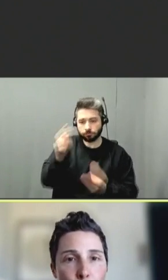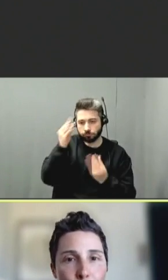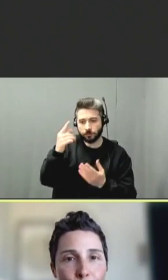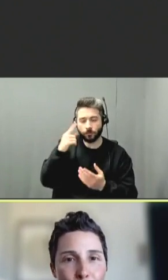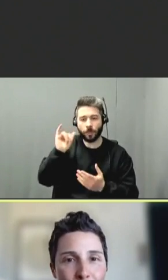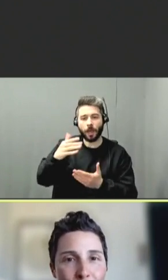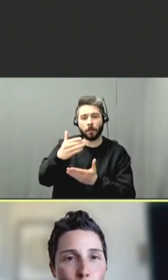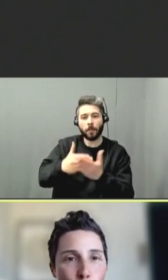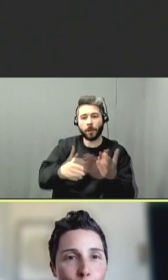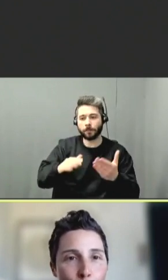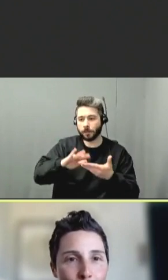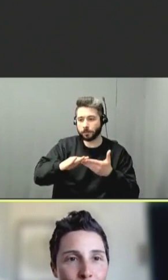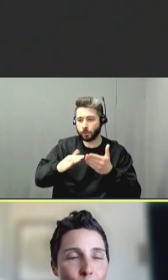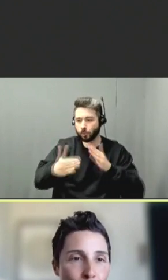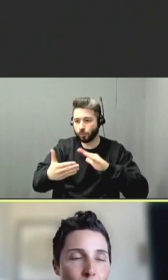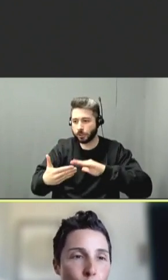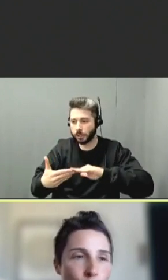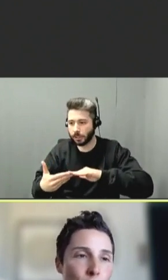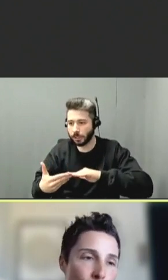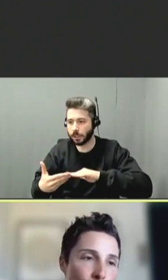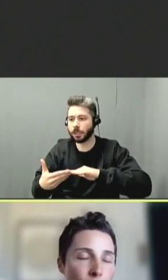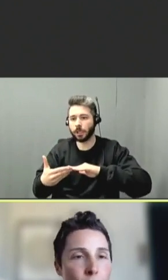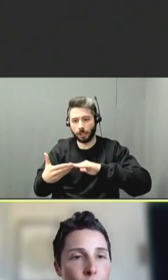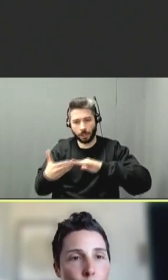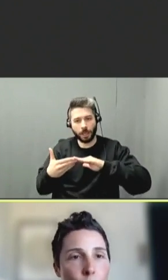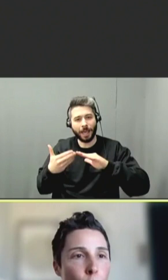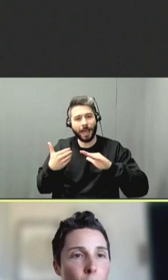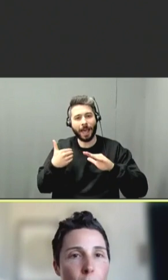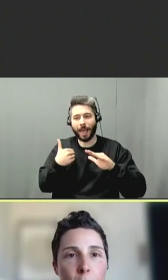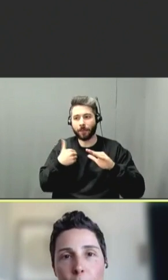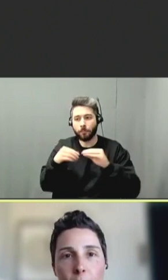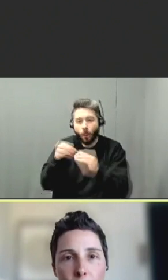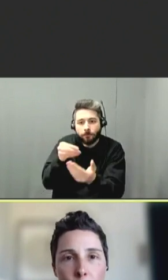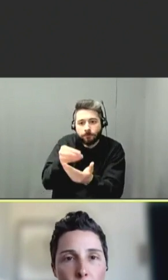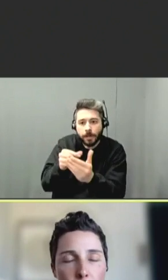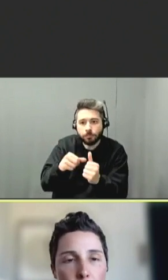to prove that we need more funding to provide more services, or more funding for anything regarding